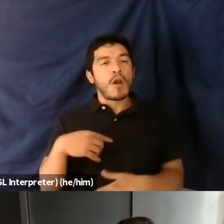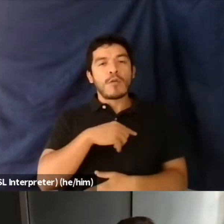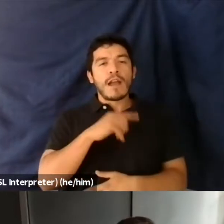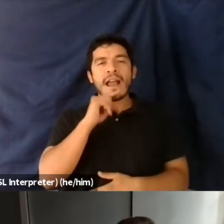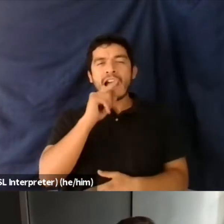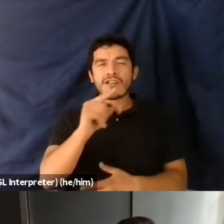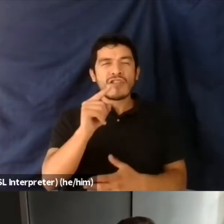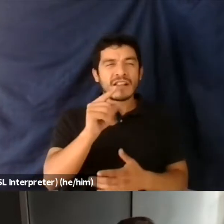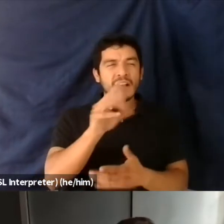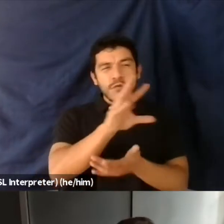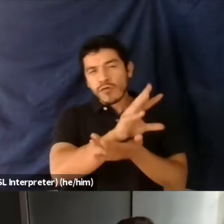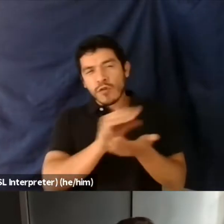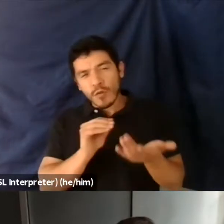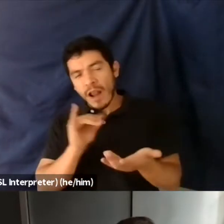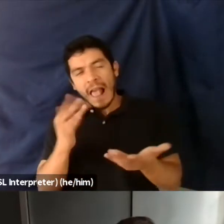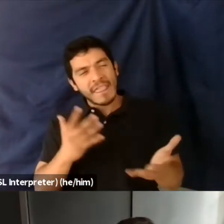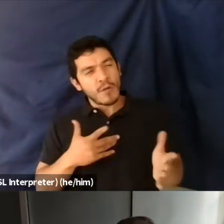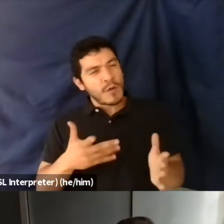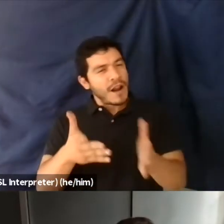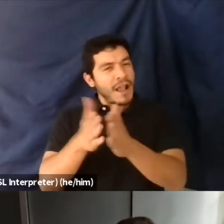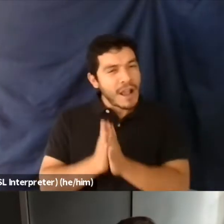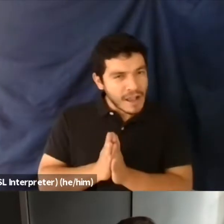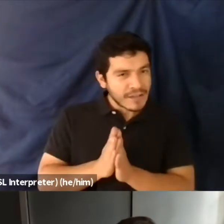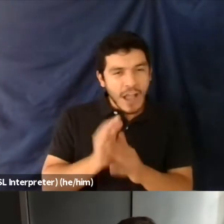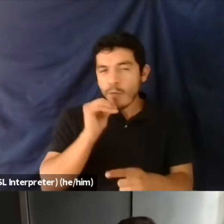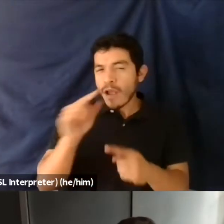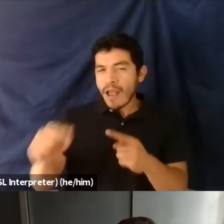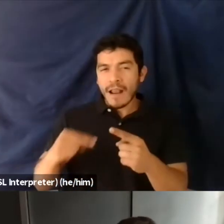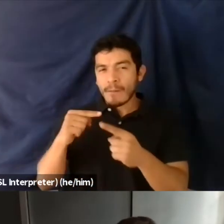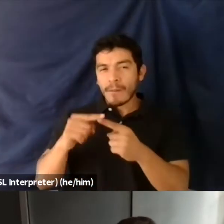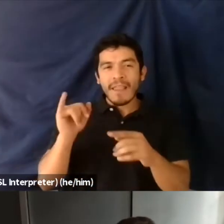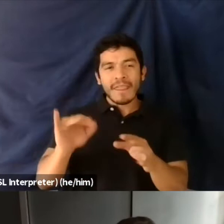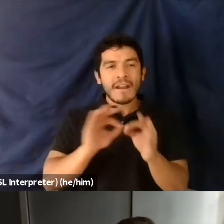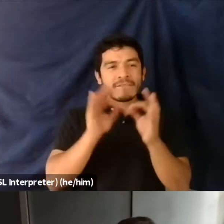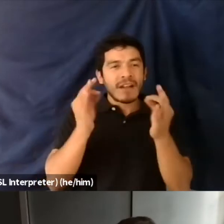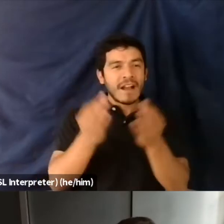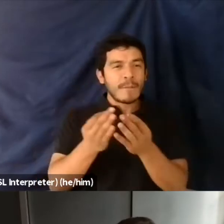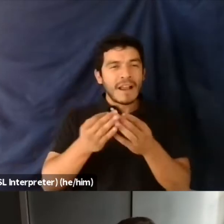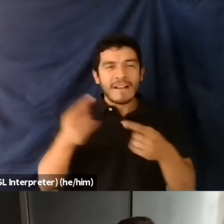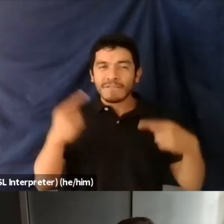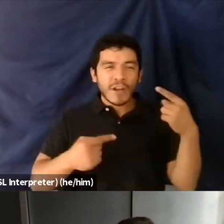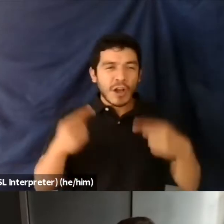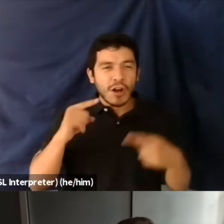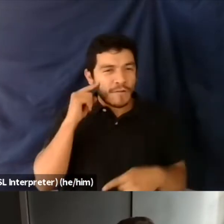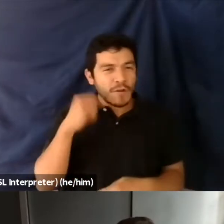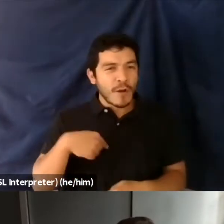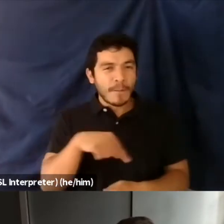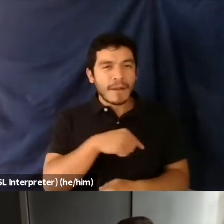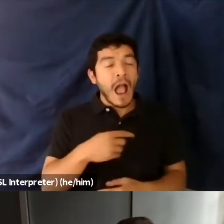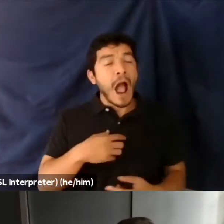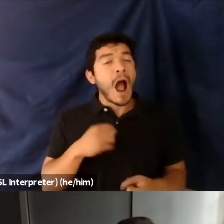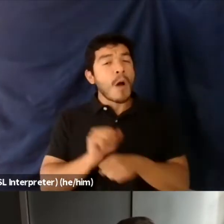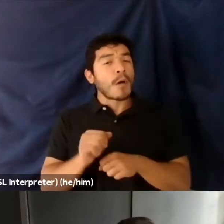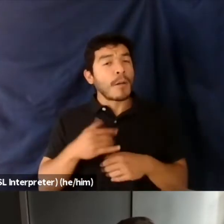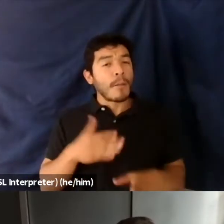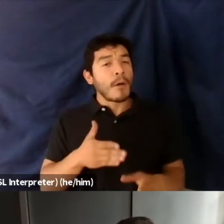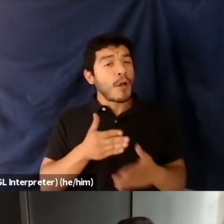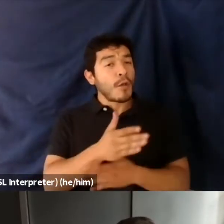And that's what I was after. Like, it wasn't about the sort of family squabble for me. I was working my way through that, but I really wanted it to be like,